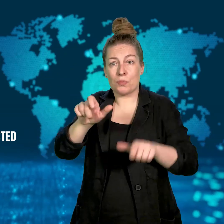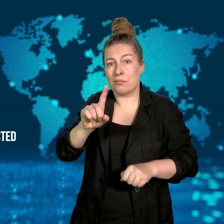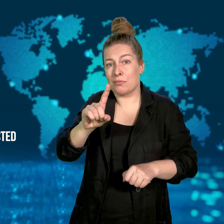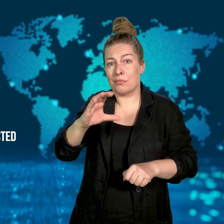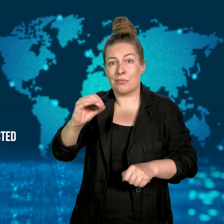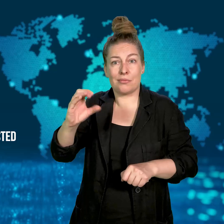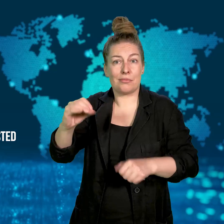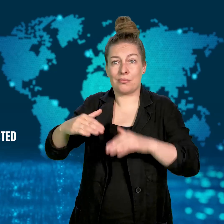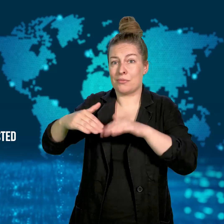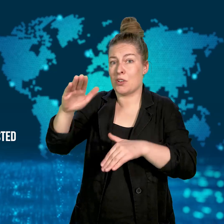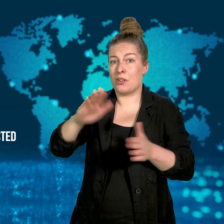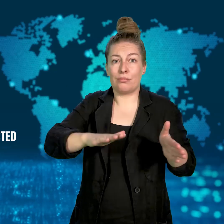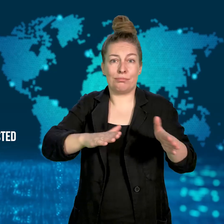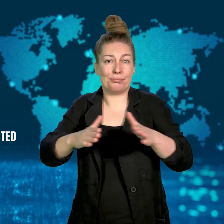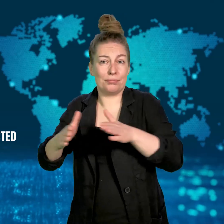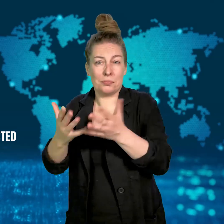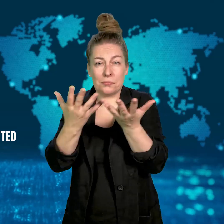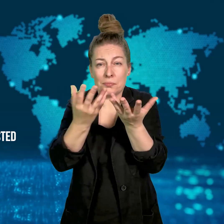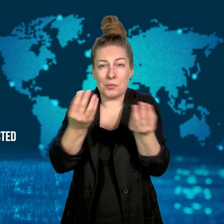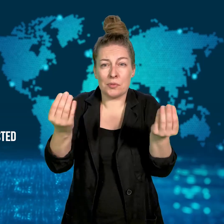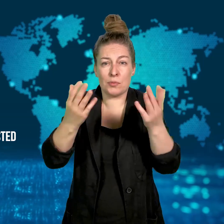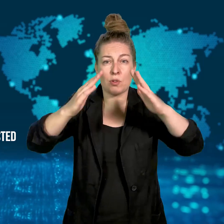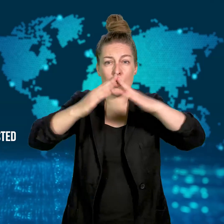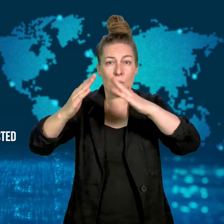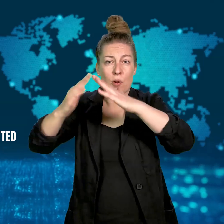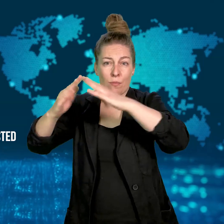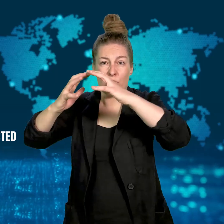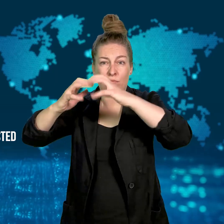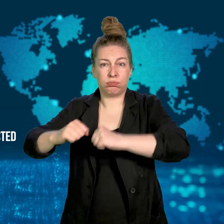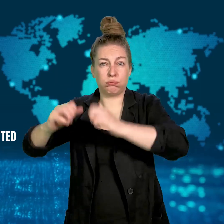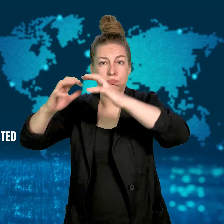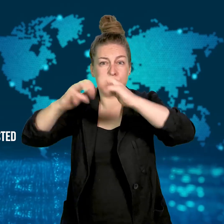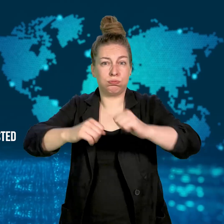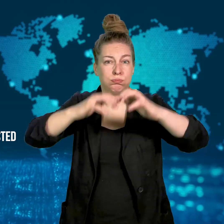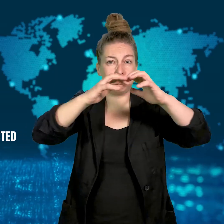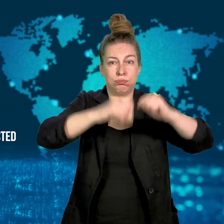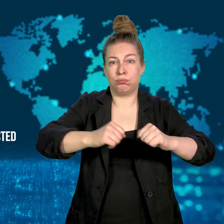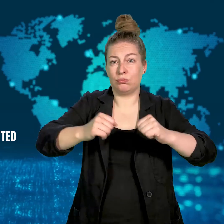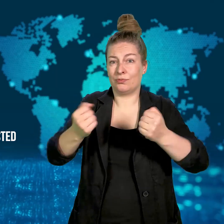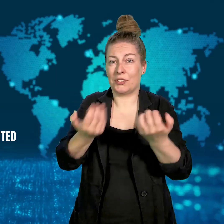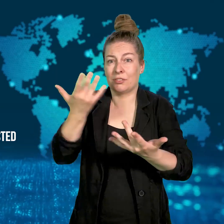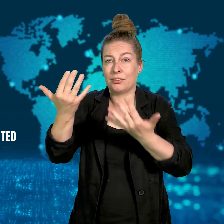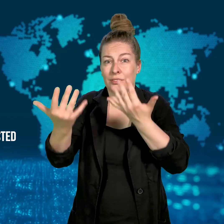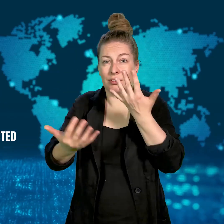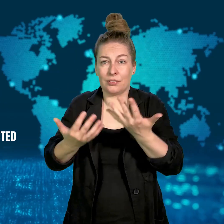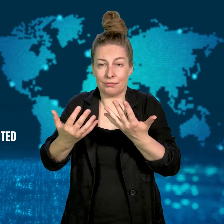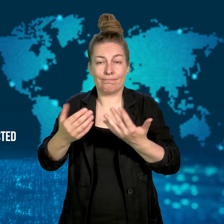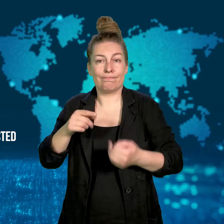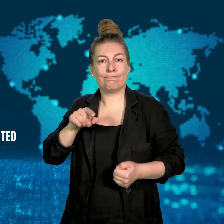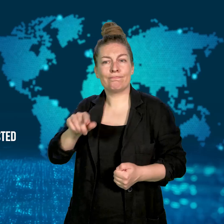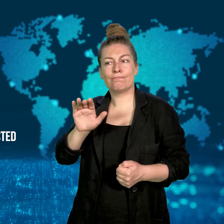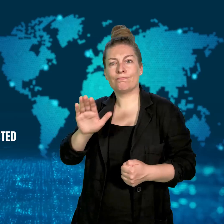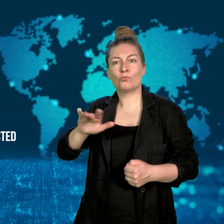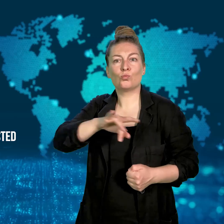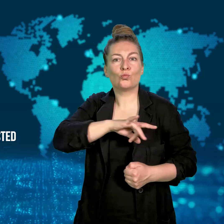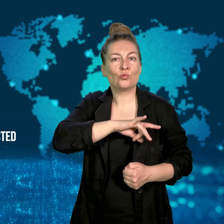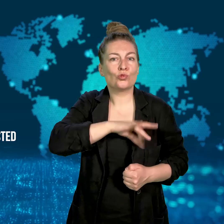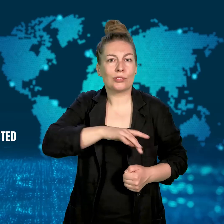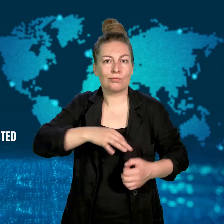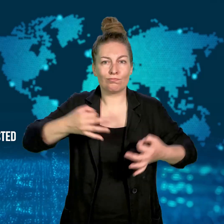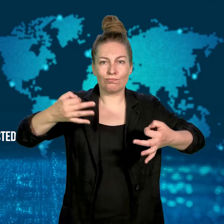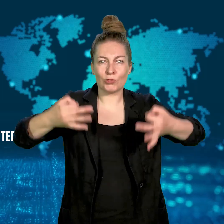A Chilean judge has ordered a volunteer firefighter